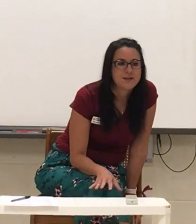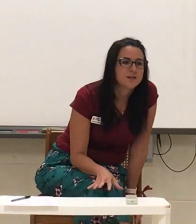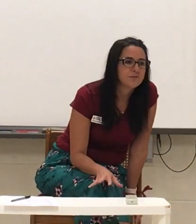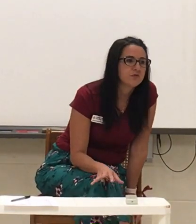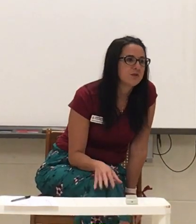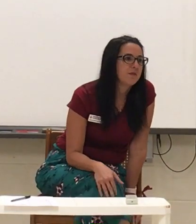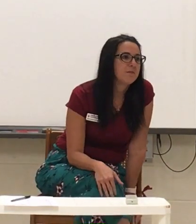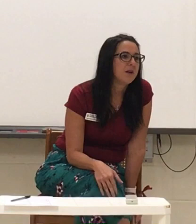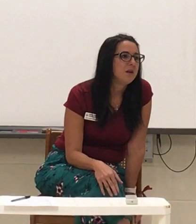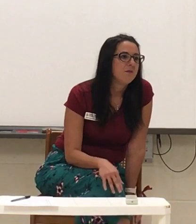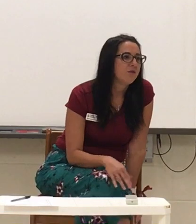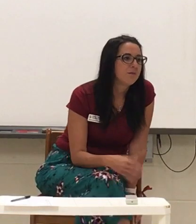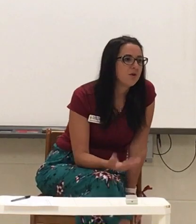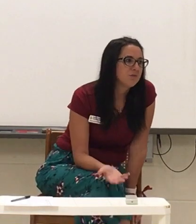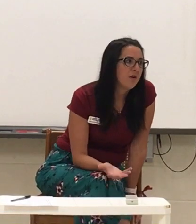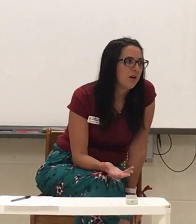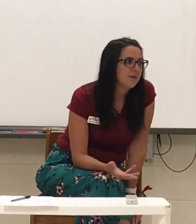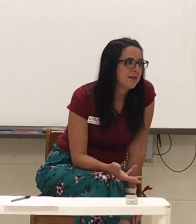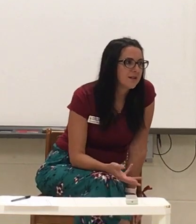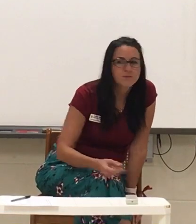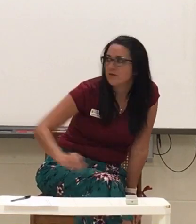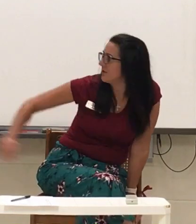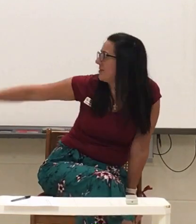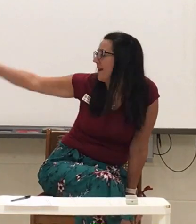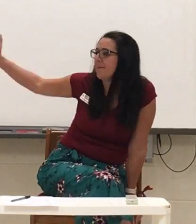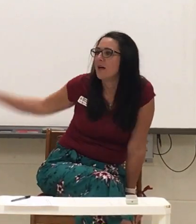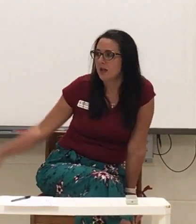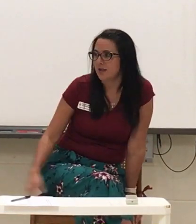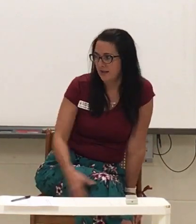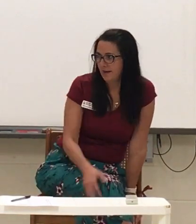a textbook or something but for the most part the textbook stay in my closet I